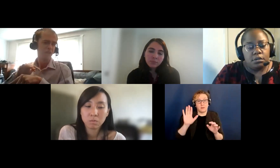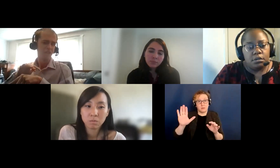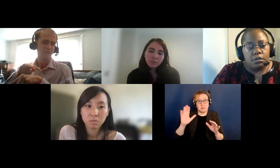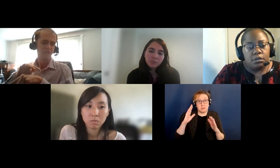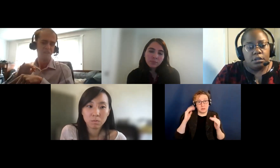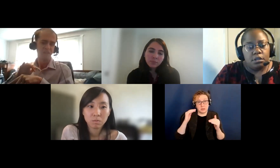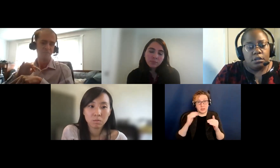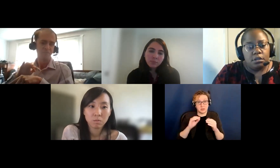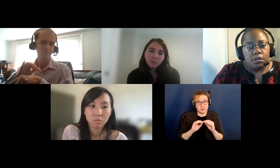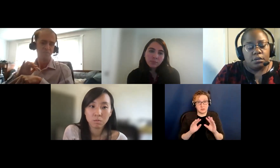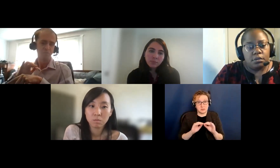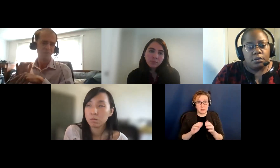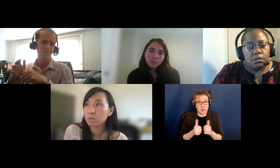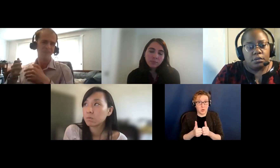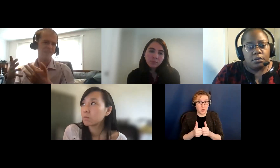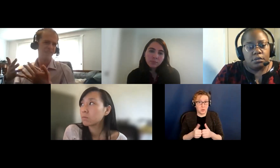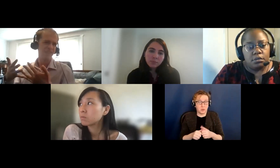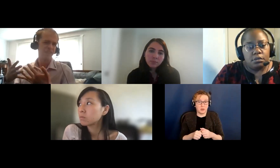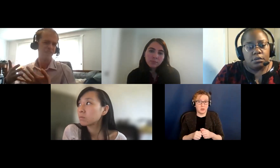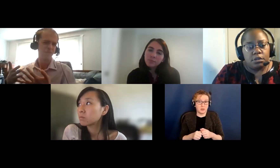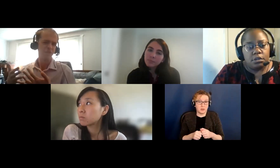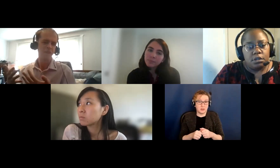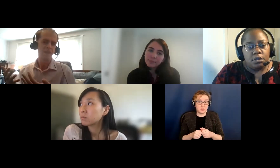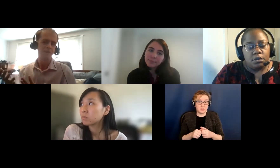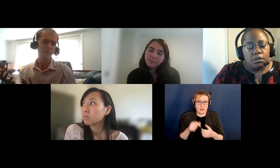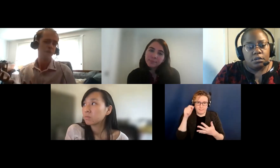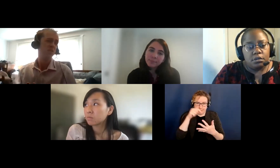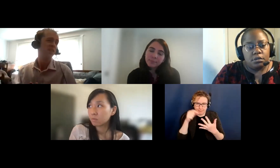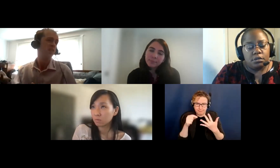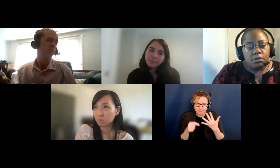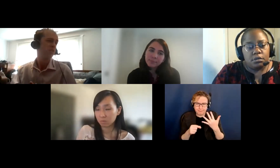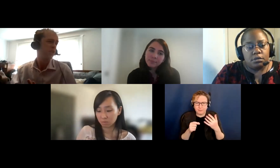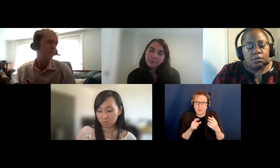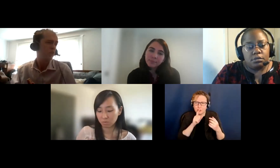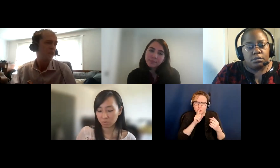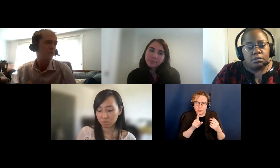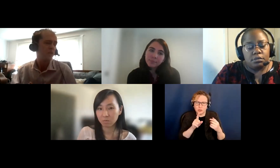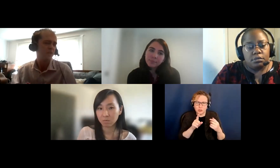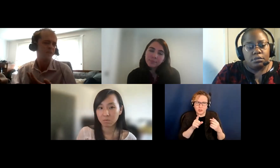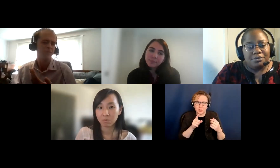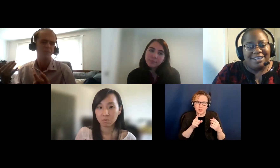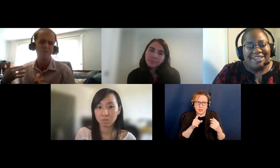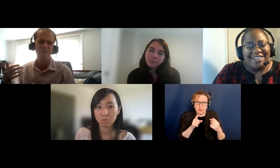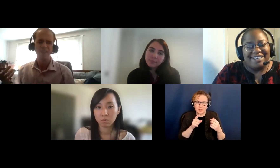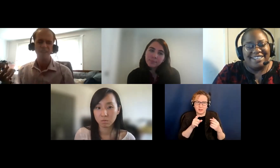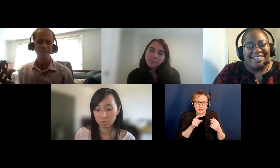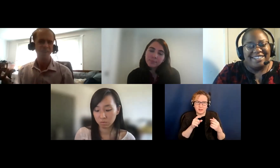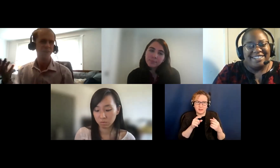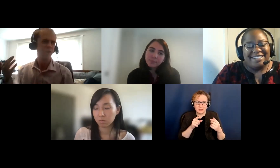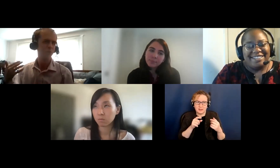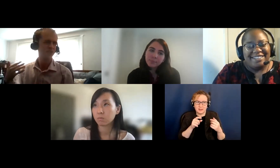How do you make sure that they don't go in with excessive hopes?